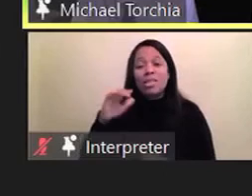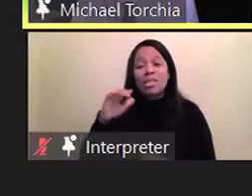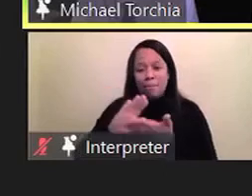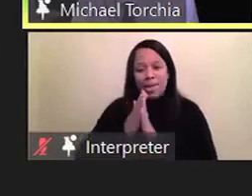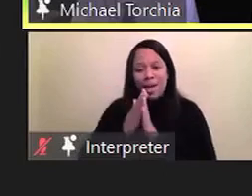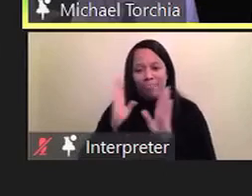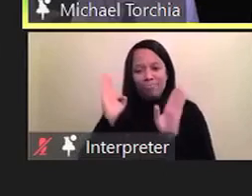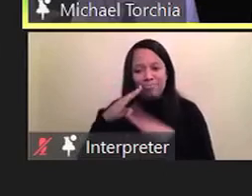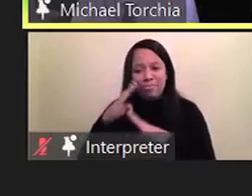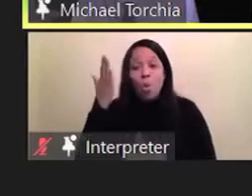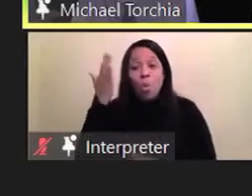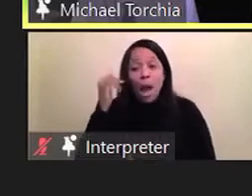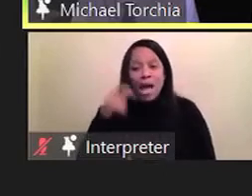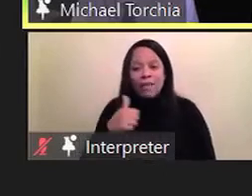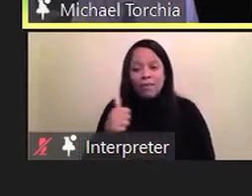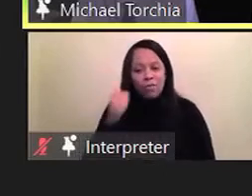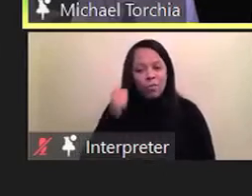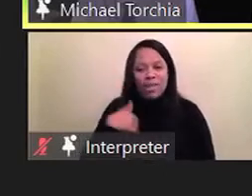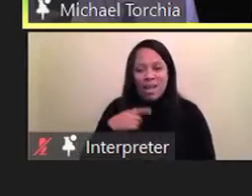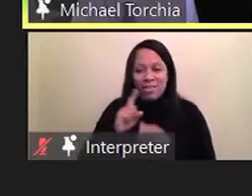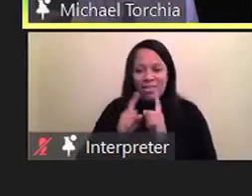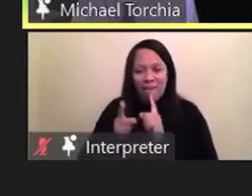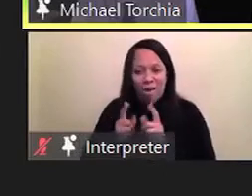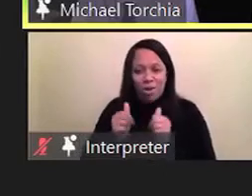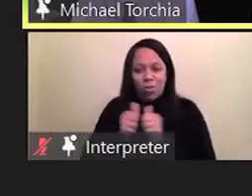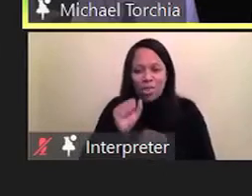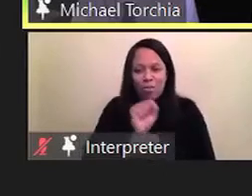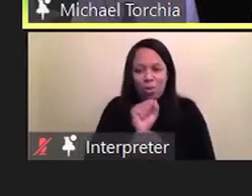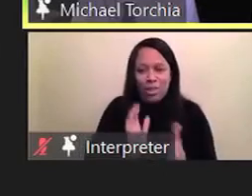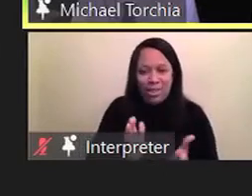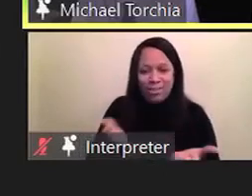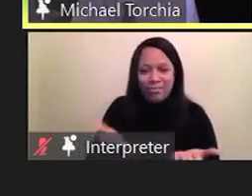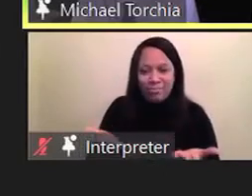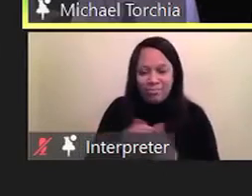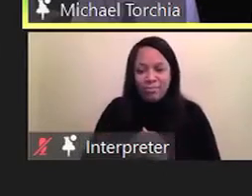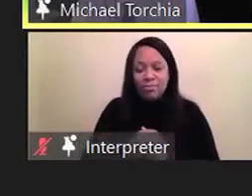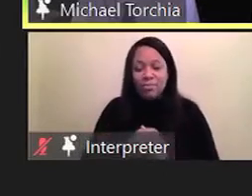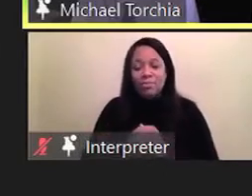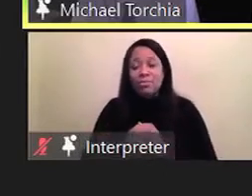refuse to have a conversation, which can be frustrating, by the way.